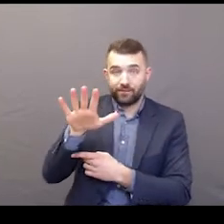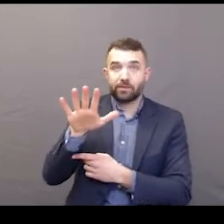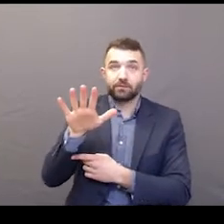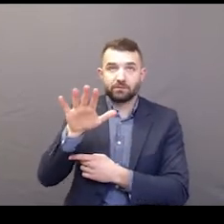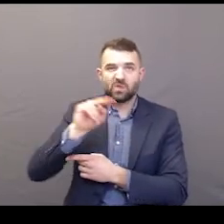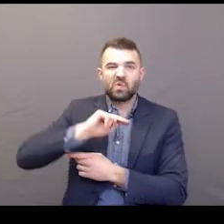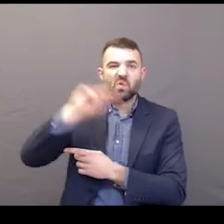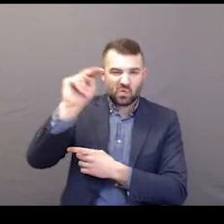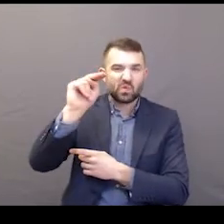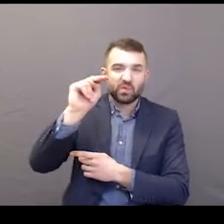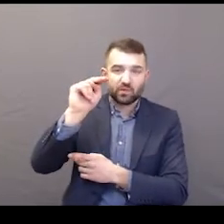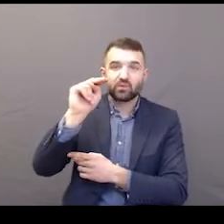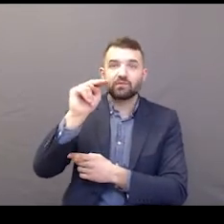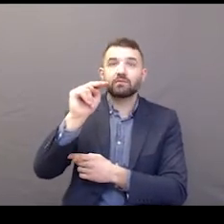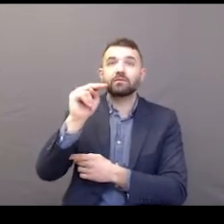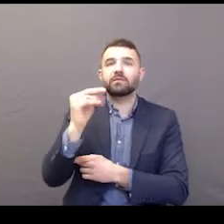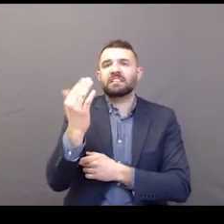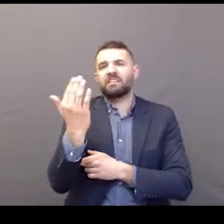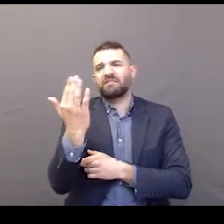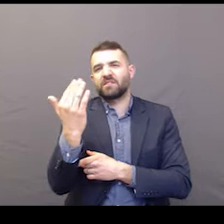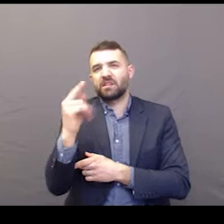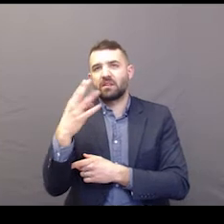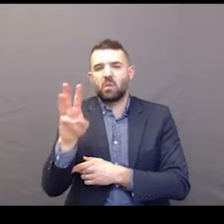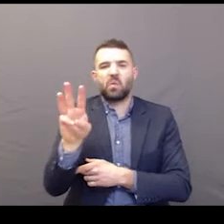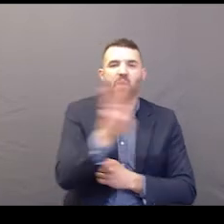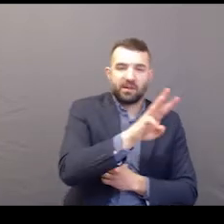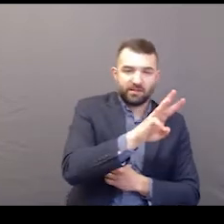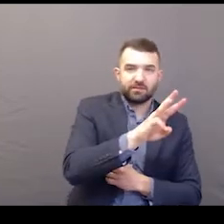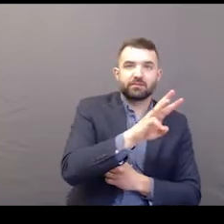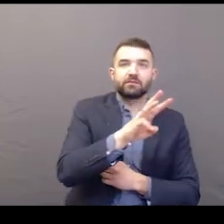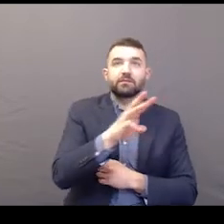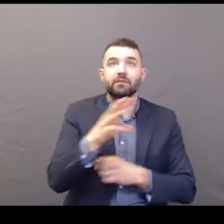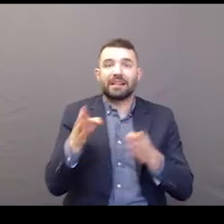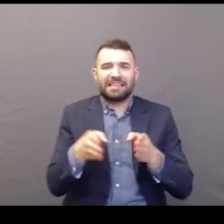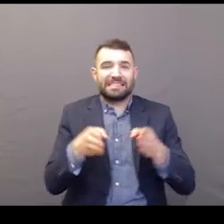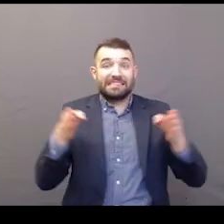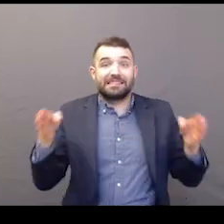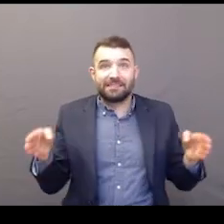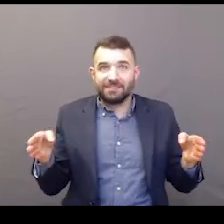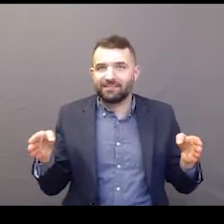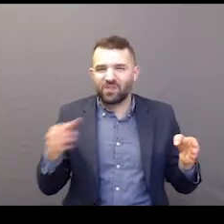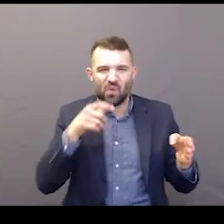west of 15th reduces the length of roadway widening needed because the City of Shoreline’s